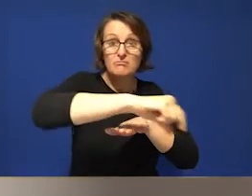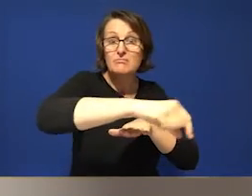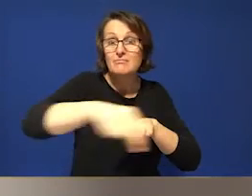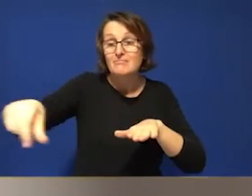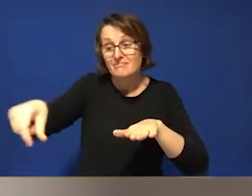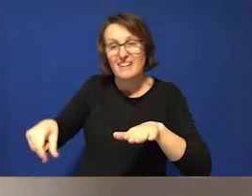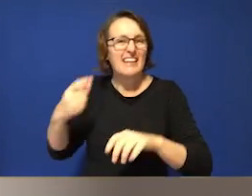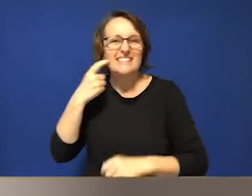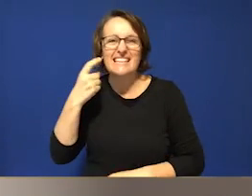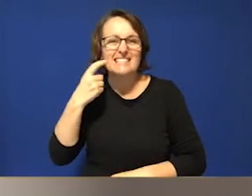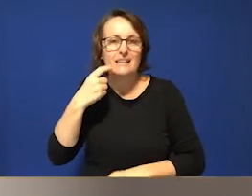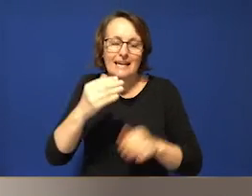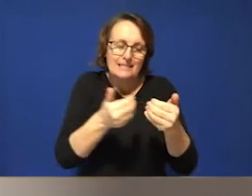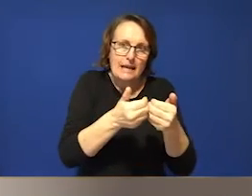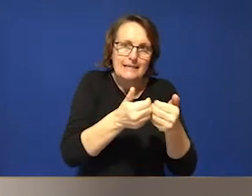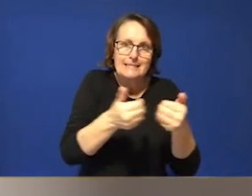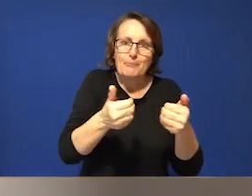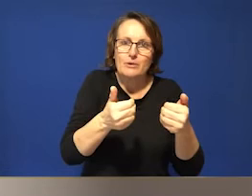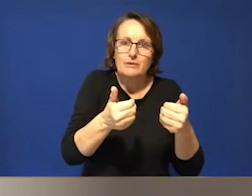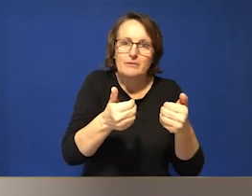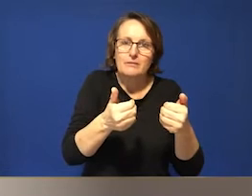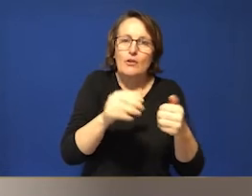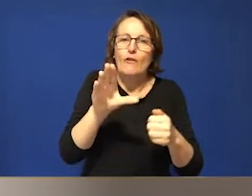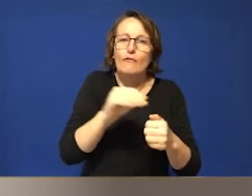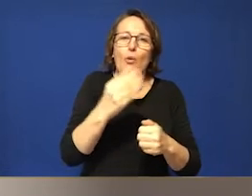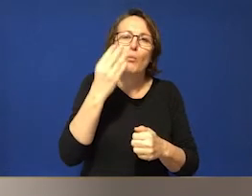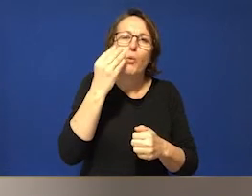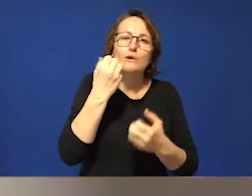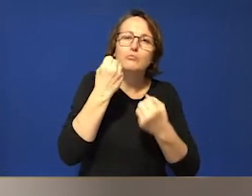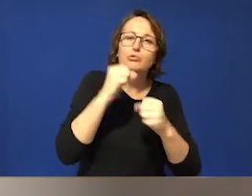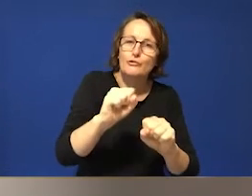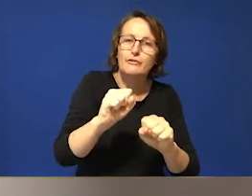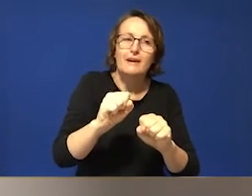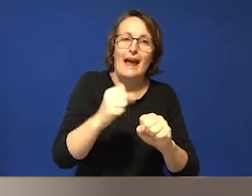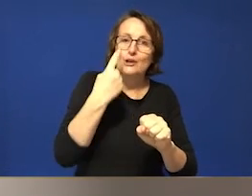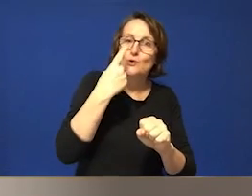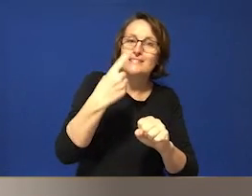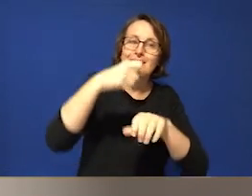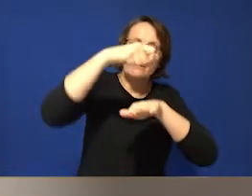from waterproofing requirements by what I just described, the void space.